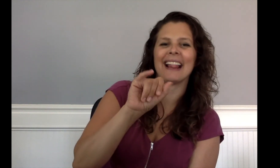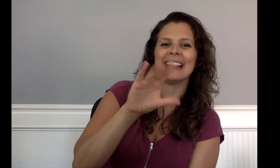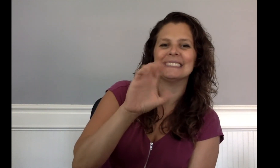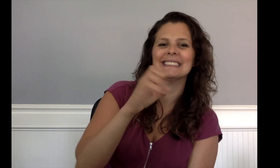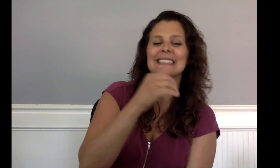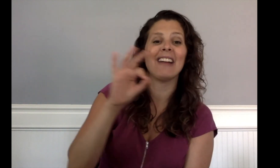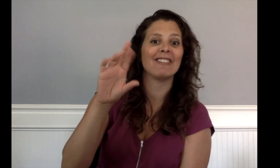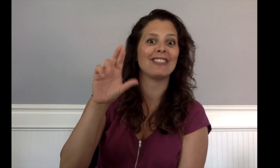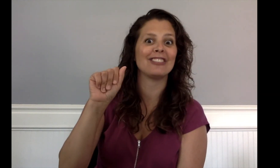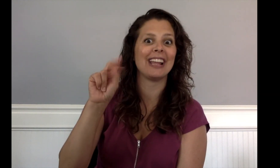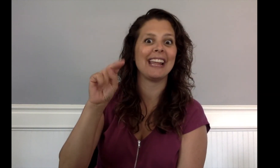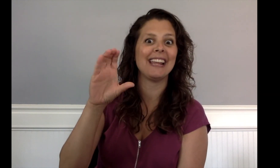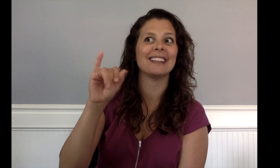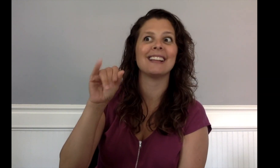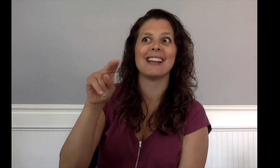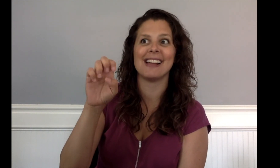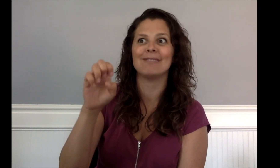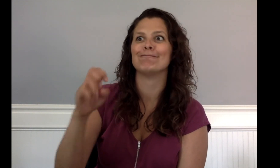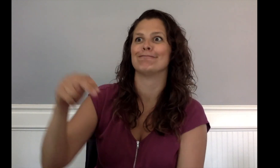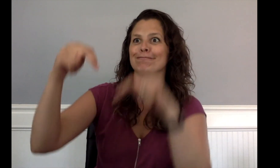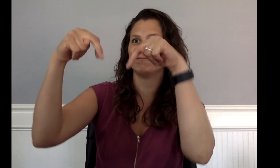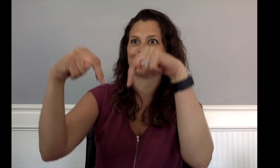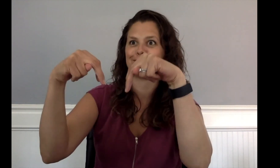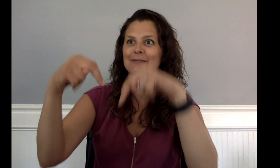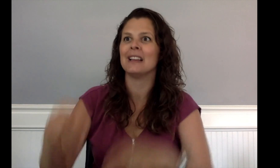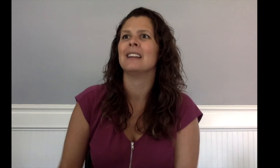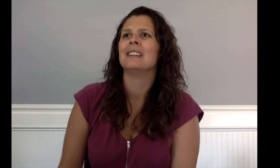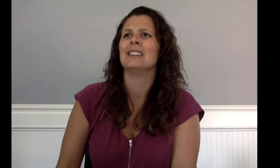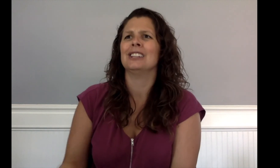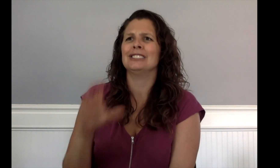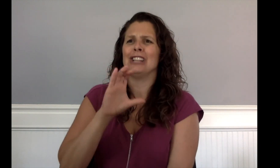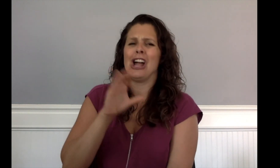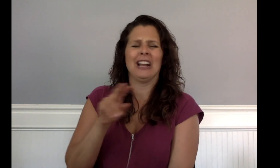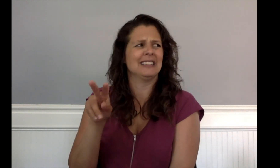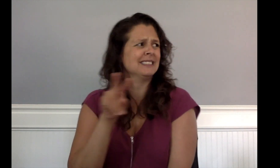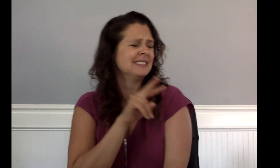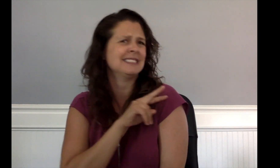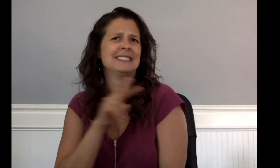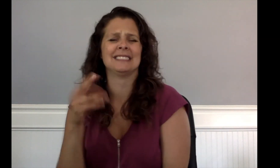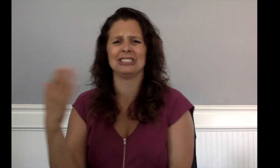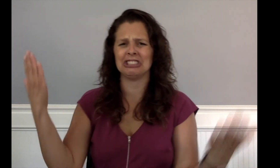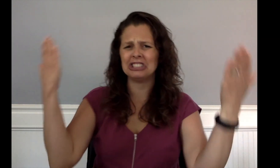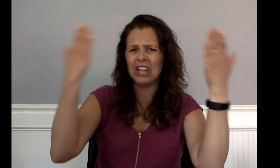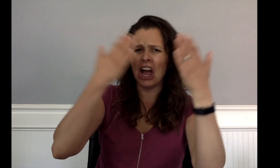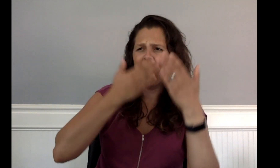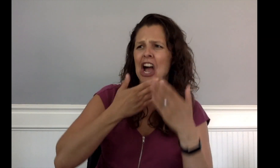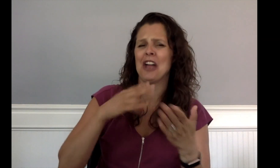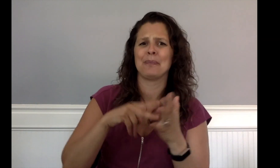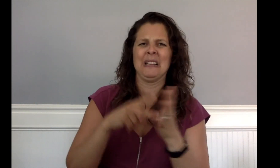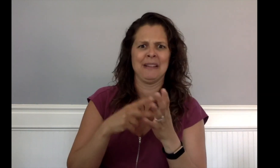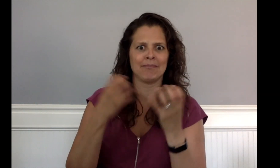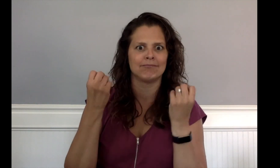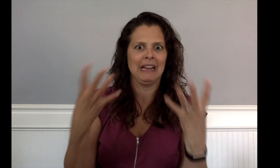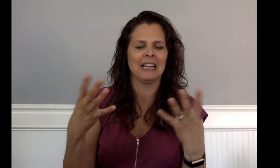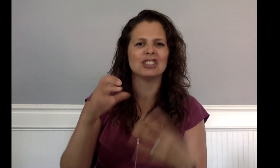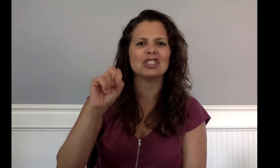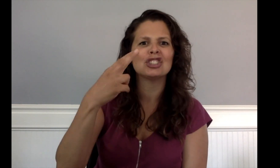Shadows and dark corners gave criminals plenty of